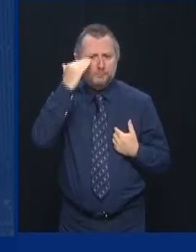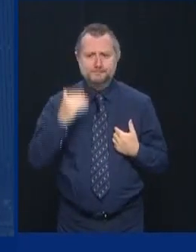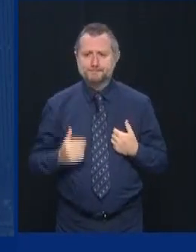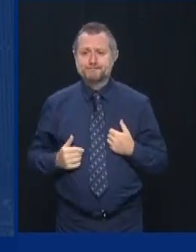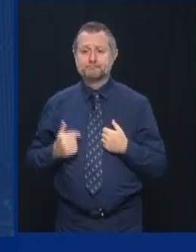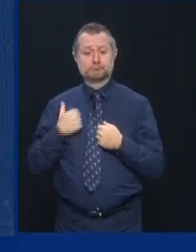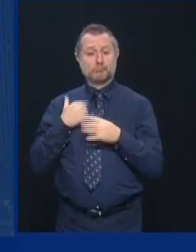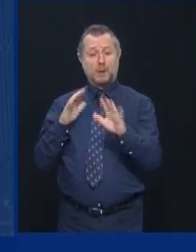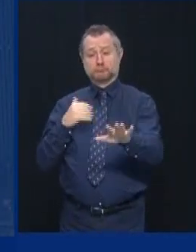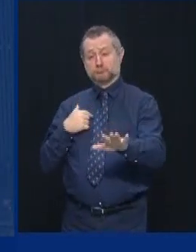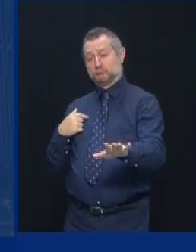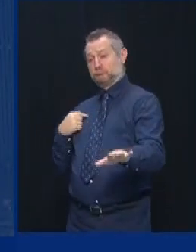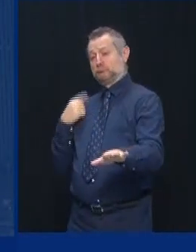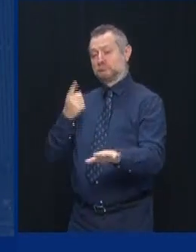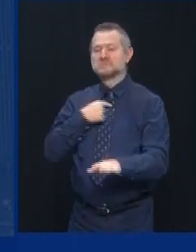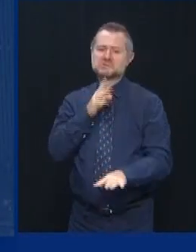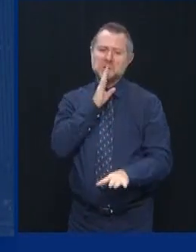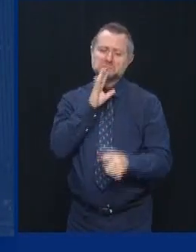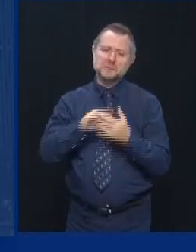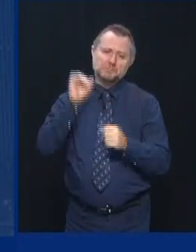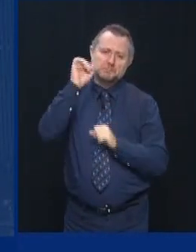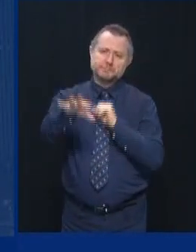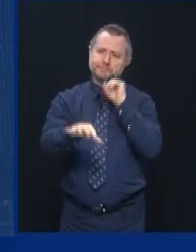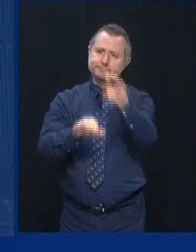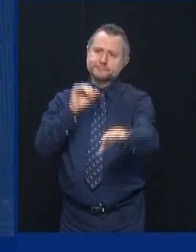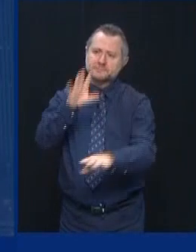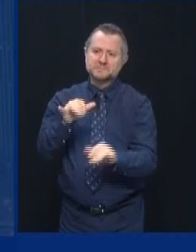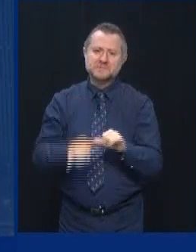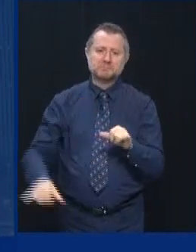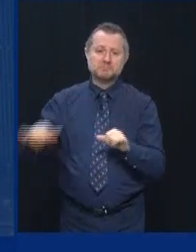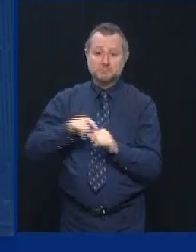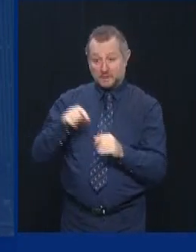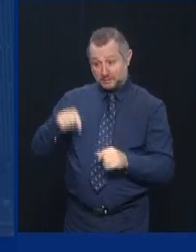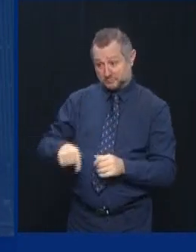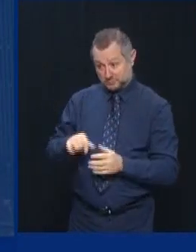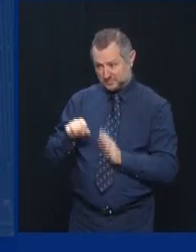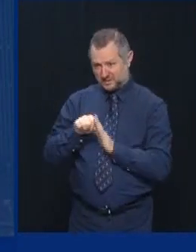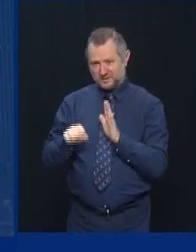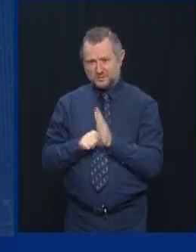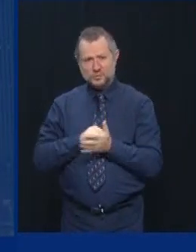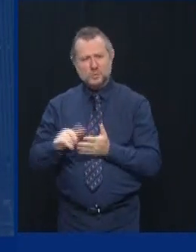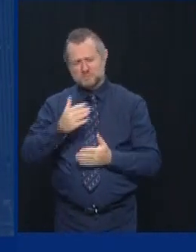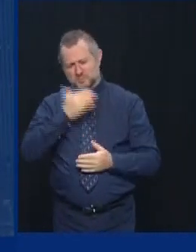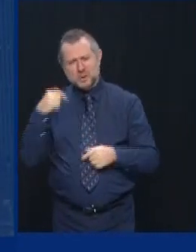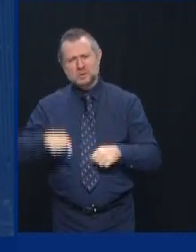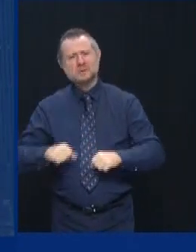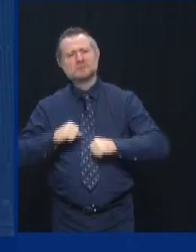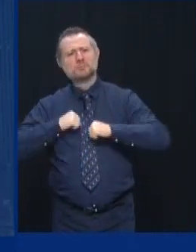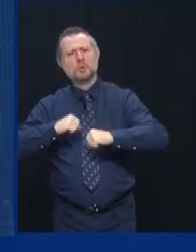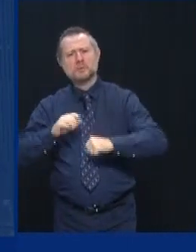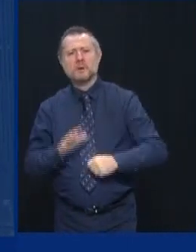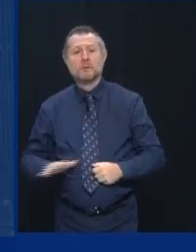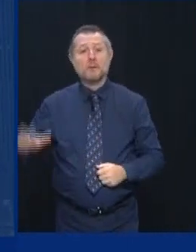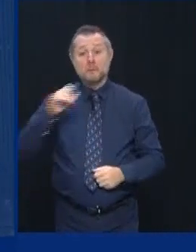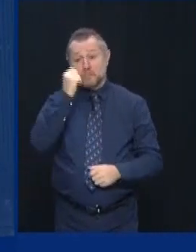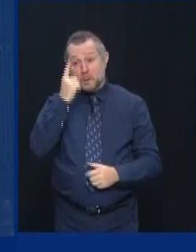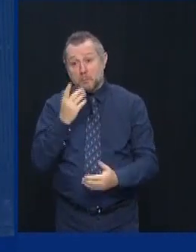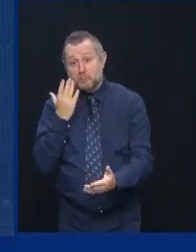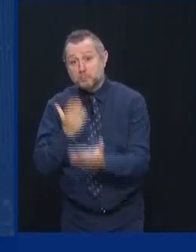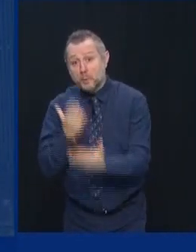LACK OF ENFORCEMENT IS NOT KIND. I BELIEVE THAT. AND I HAVE SAID THAT FROM DAY ONE.